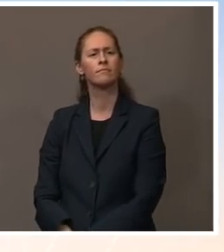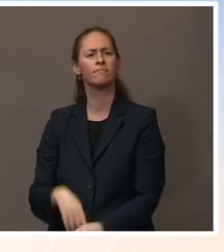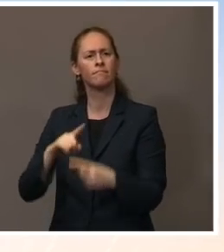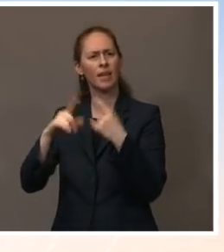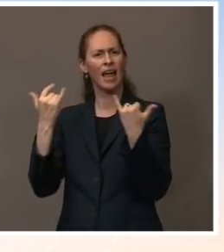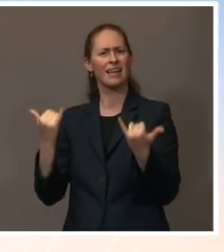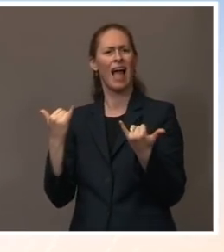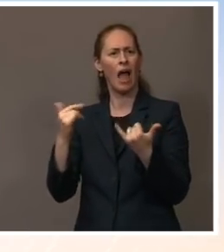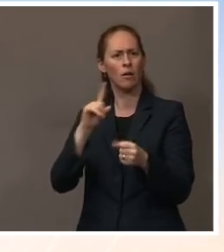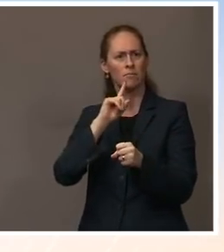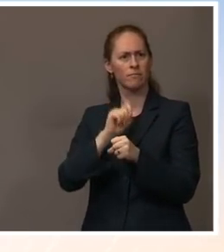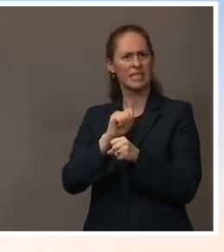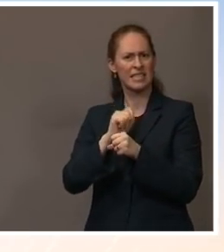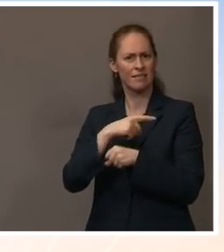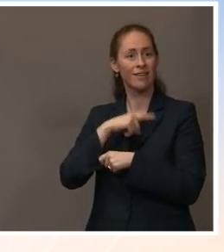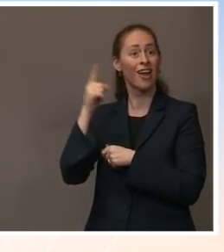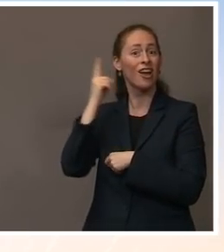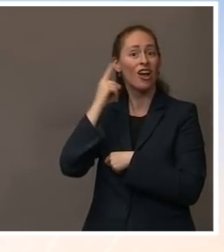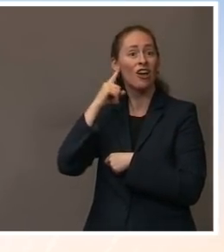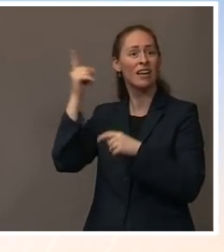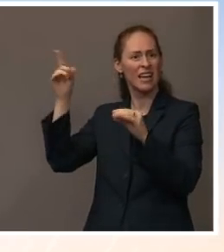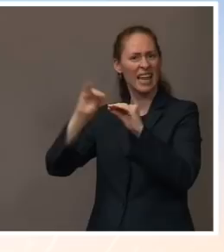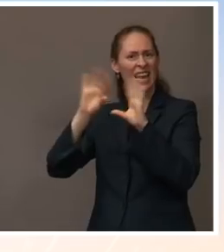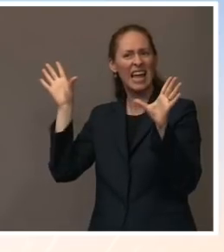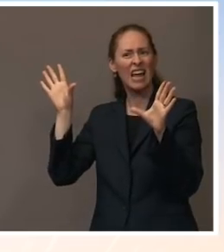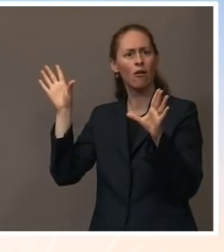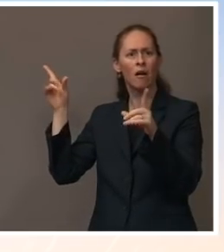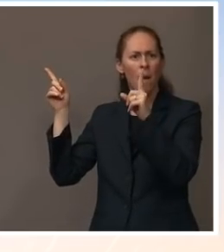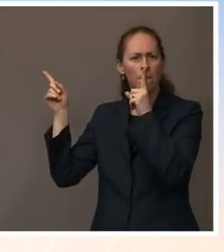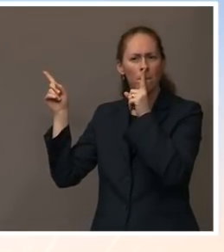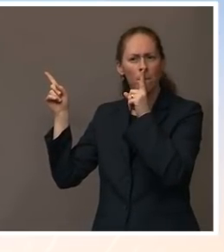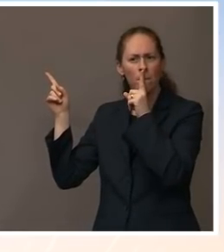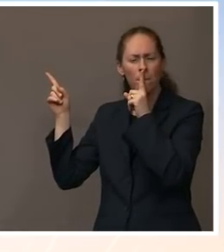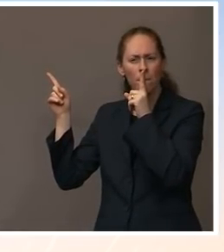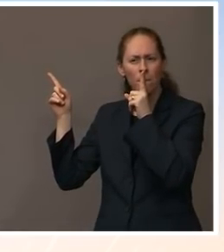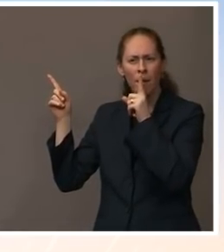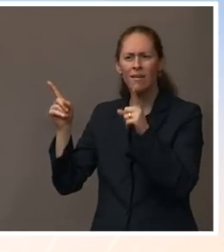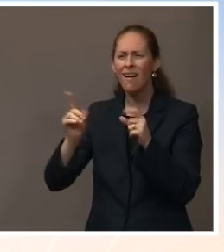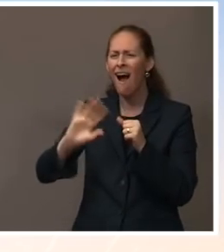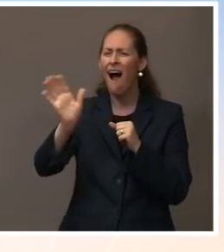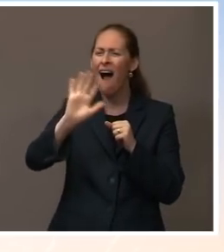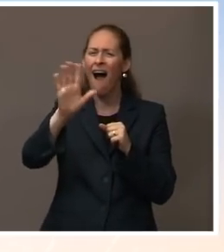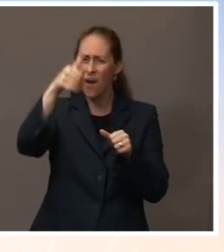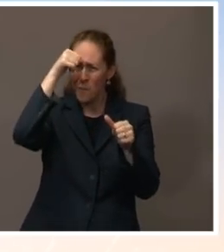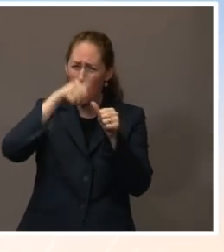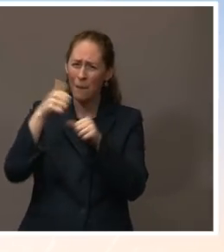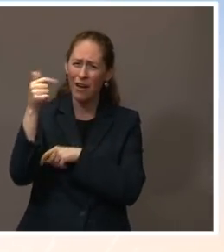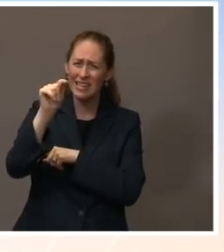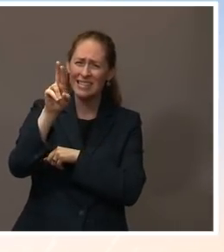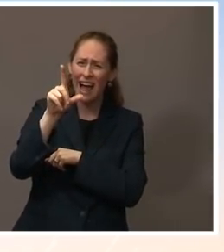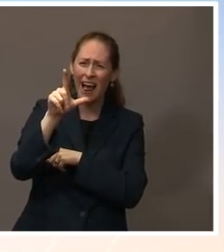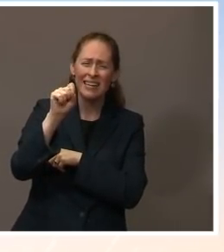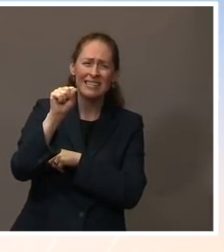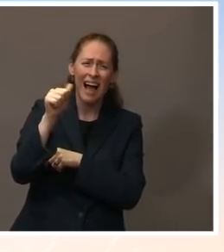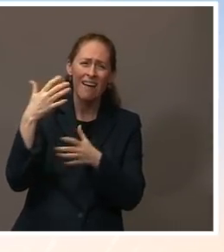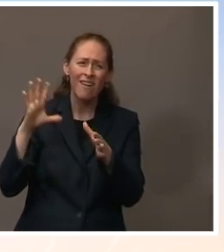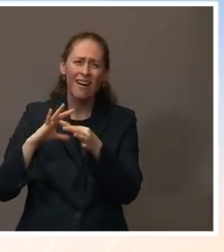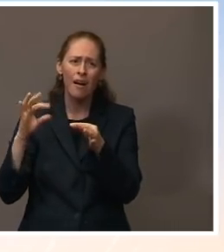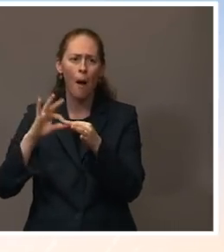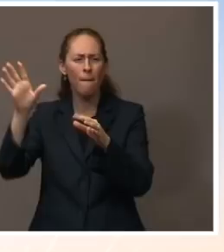He has the biggest megaphone in the world. Ms. Psaki: Aside from the Tulsa speech, just a few weeks ago? The Press: No, I'm talking about when the vote is happening using the President's time. Ms. Psaki: Mm-hmm.